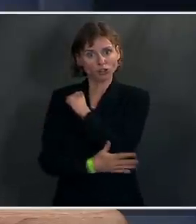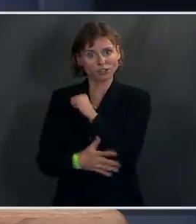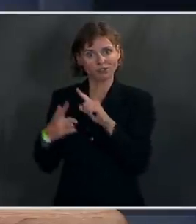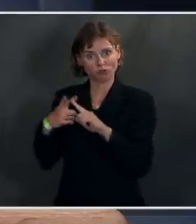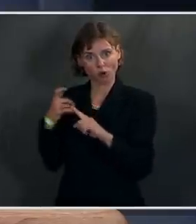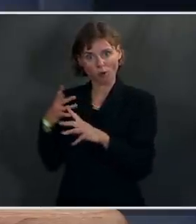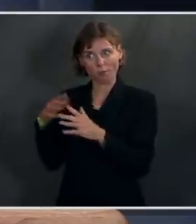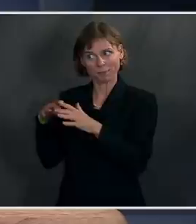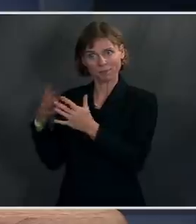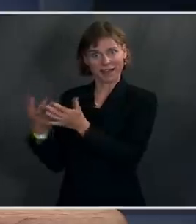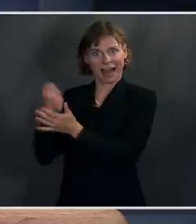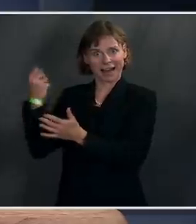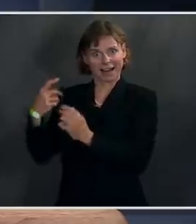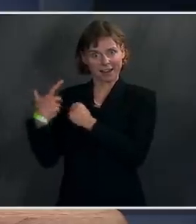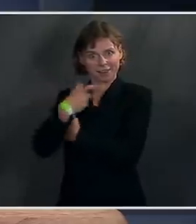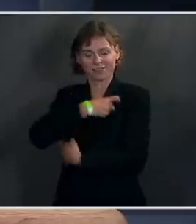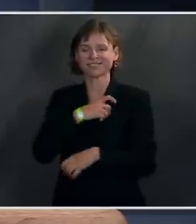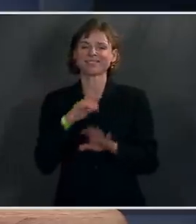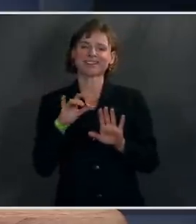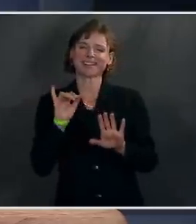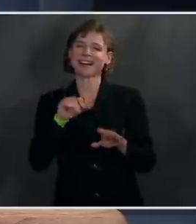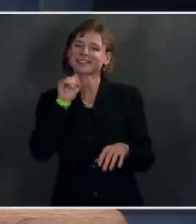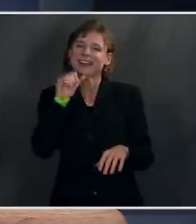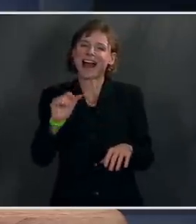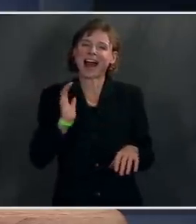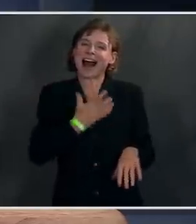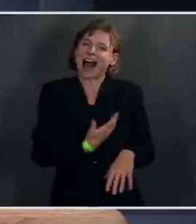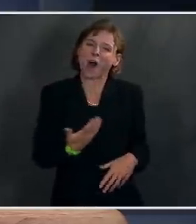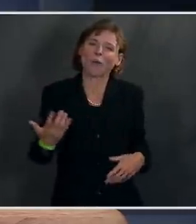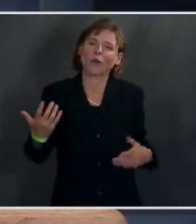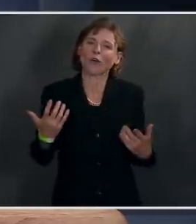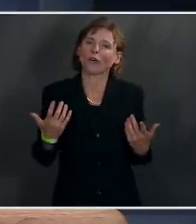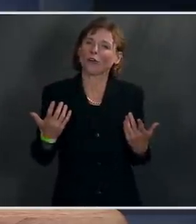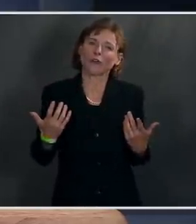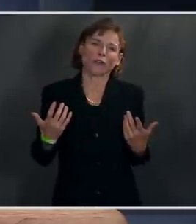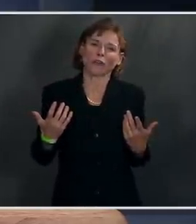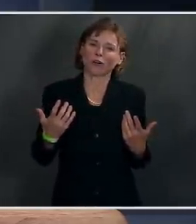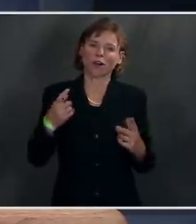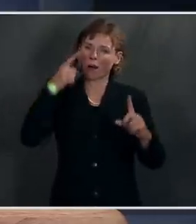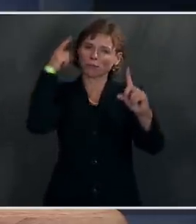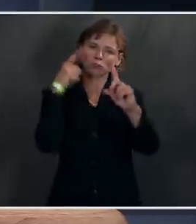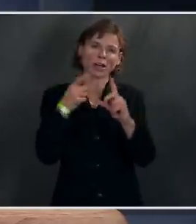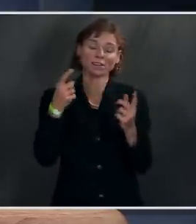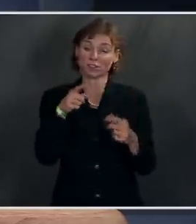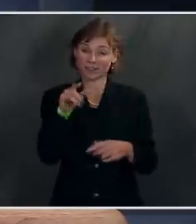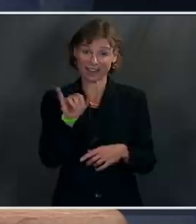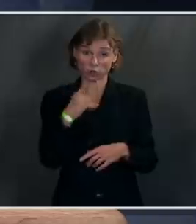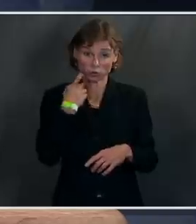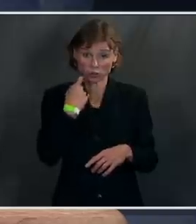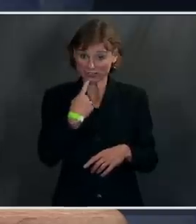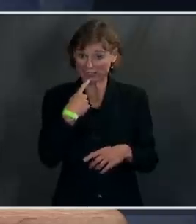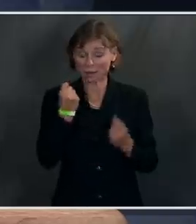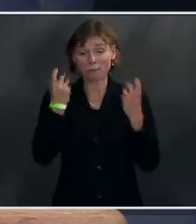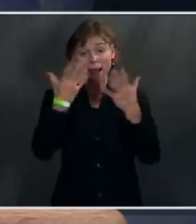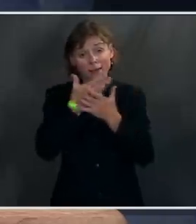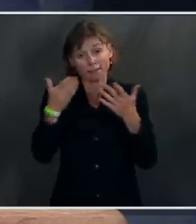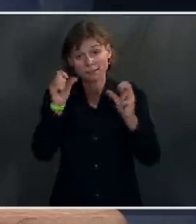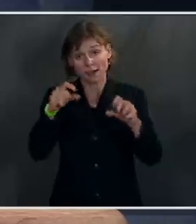The President's objective is to have as many vaccines as you said. There's a lot of factors that could happen here that would -- could prevent this from happening